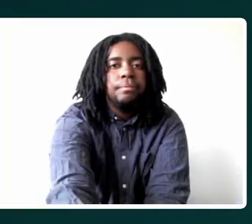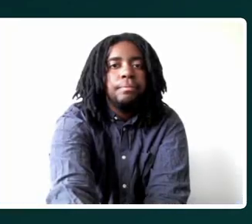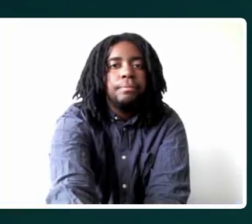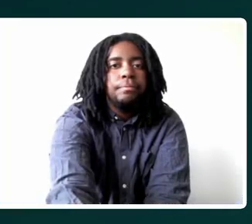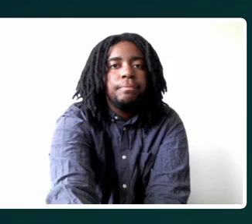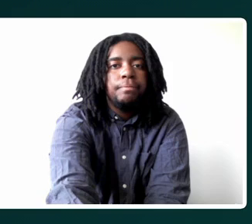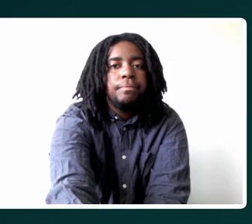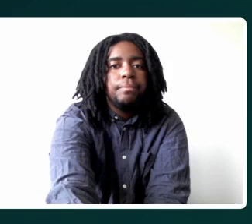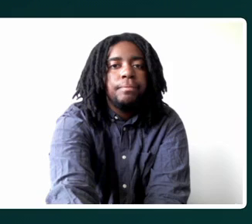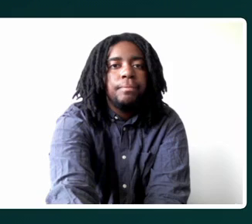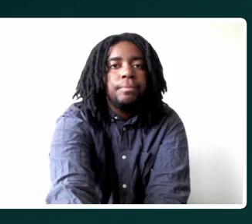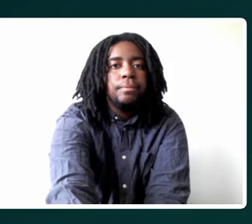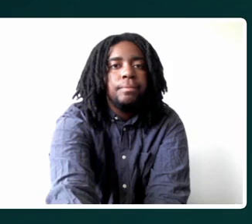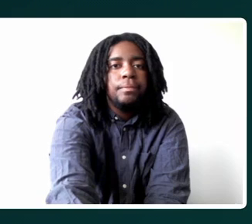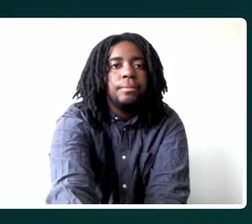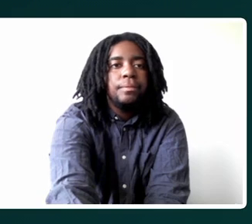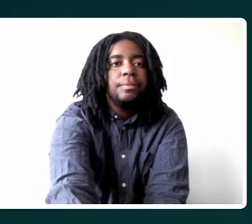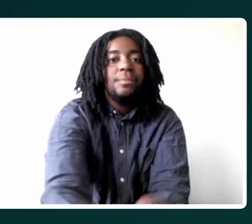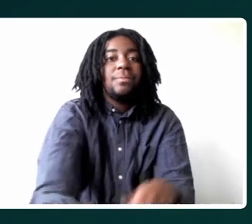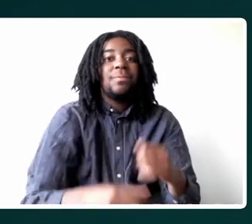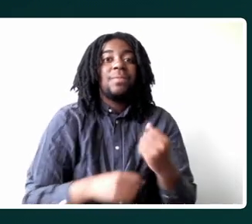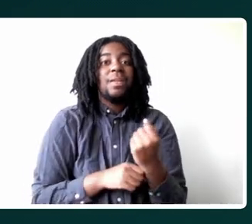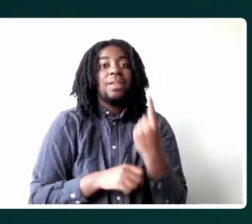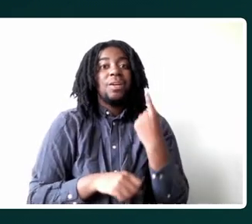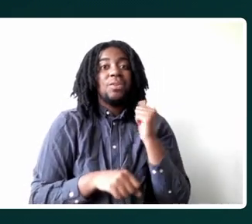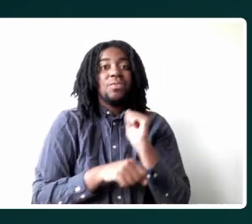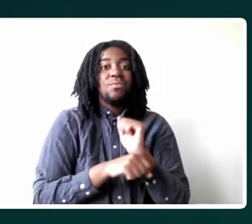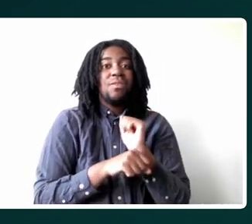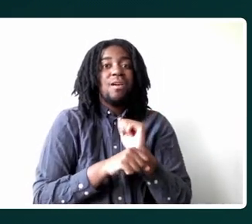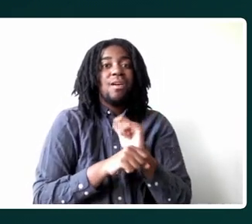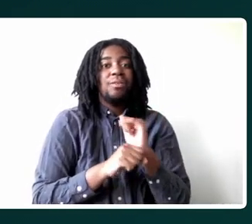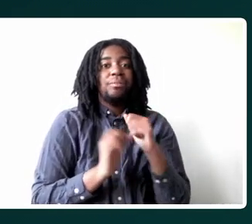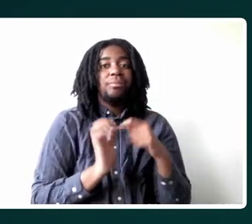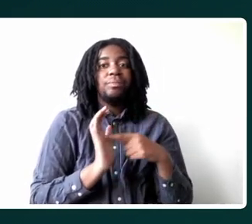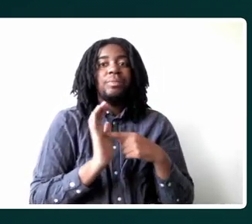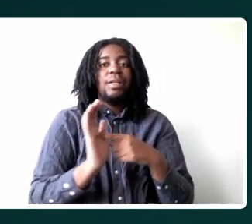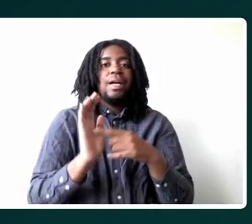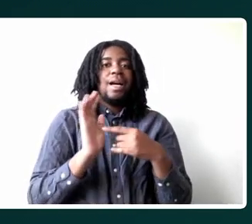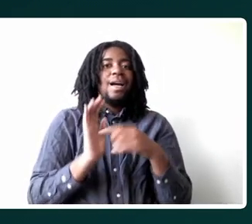Last year's workshop highlighted the Portrait Gallery's exhibition Kinship, another exhibition